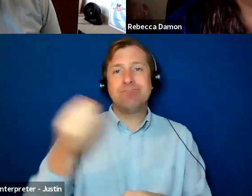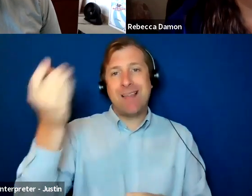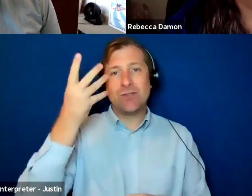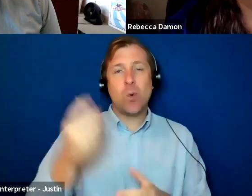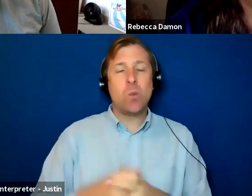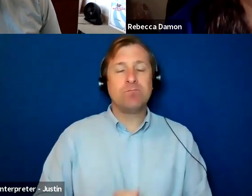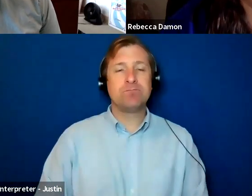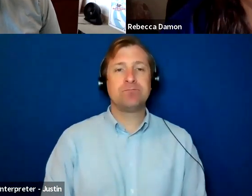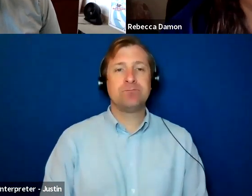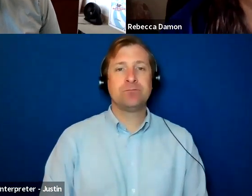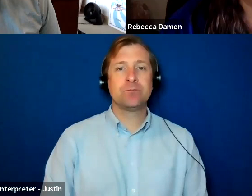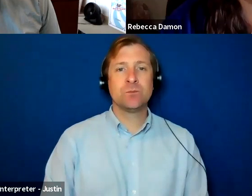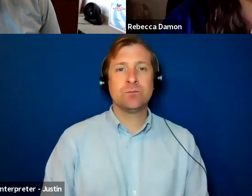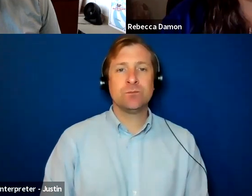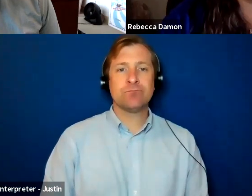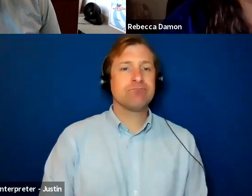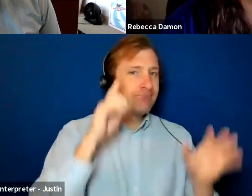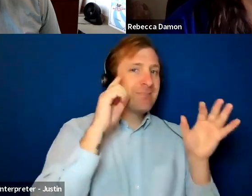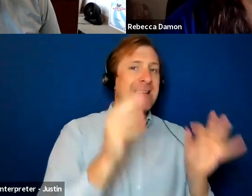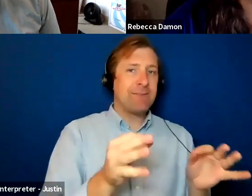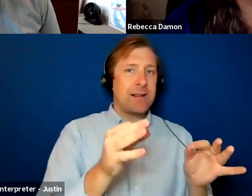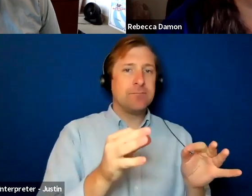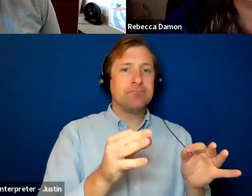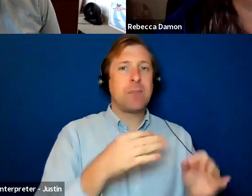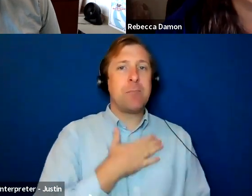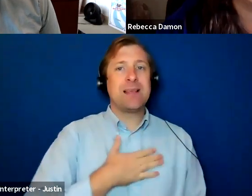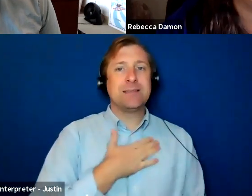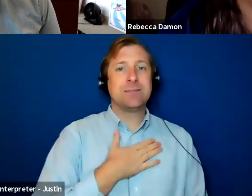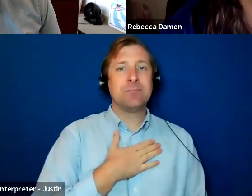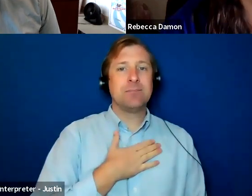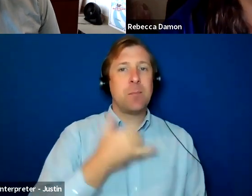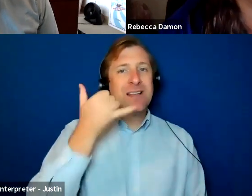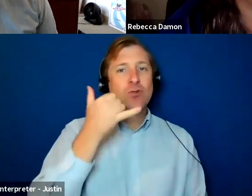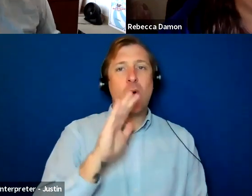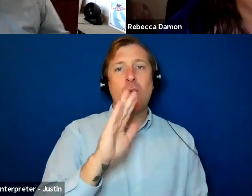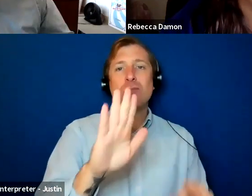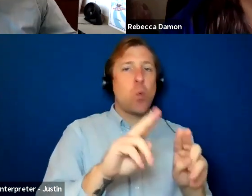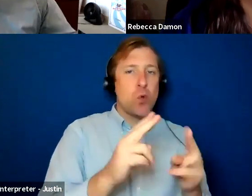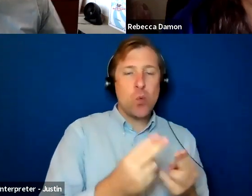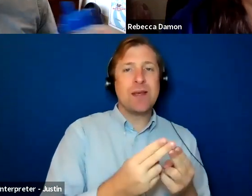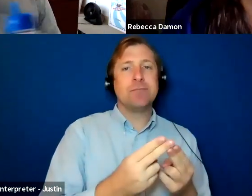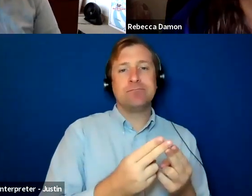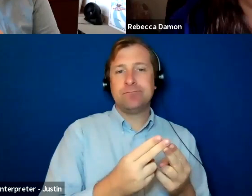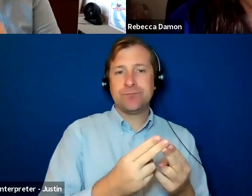about those situations. Absolutely, do not. Please, please call the union. Called the safety hot, you know, the hotline.